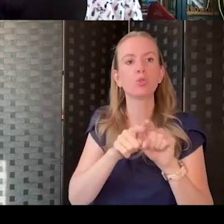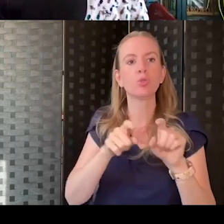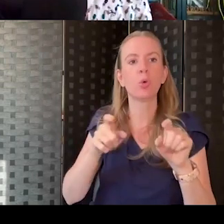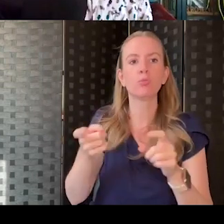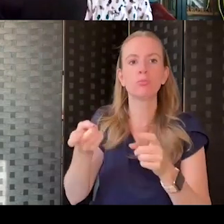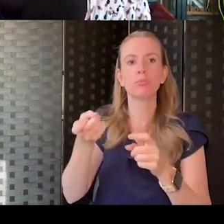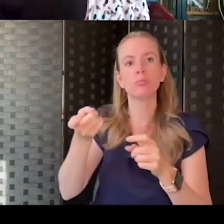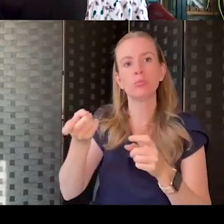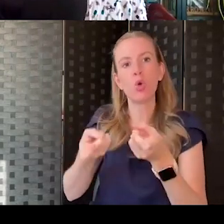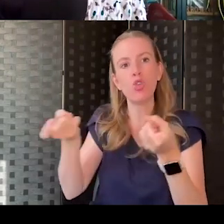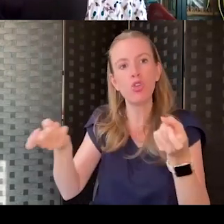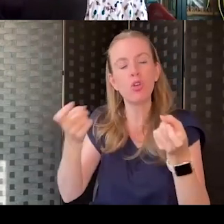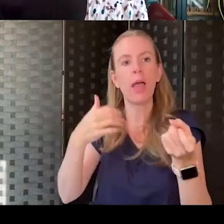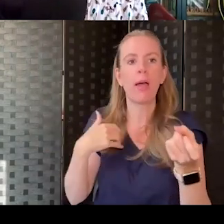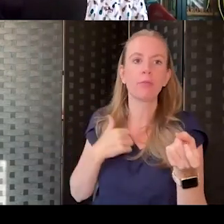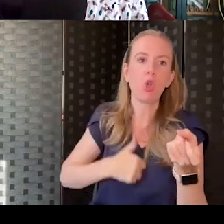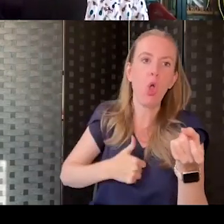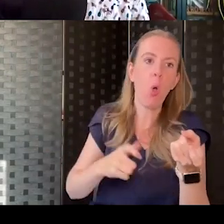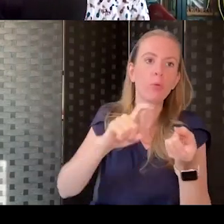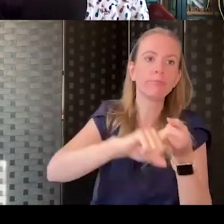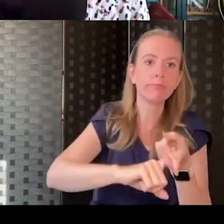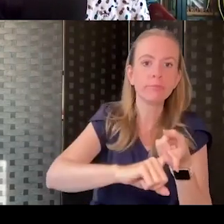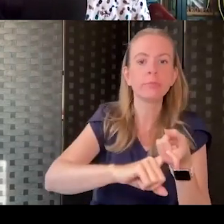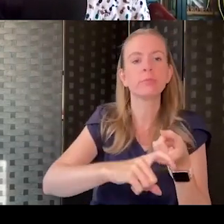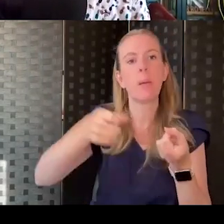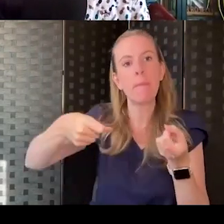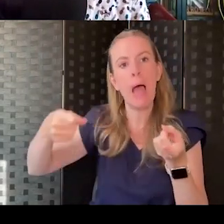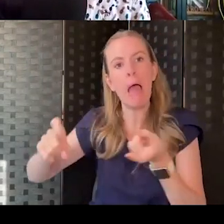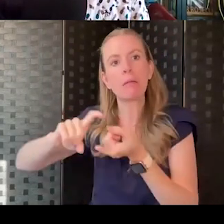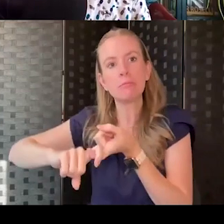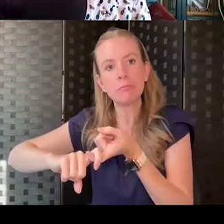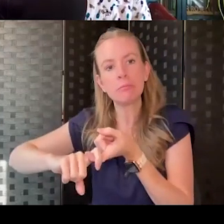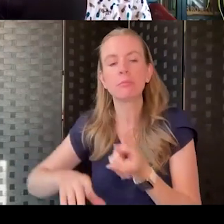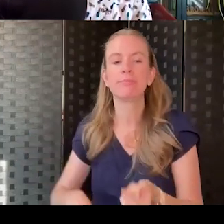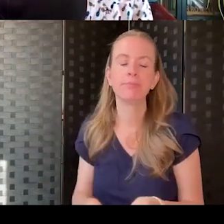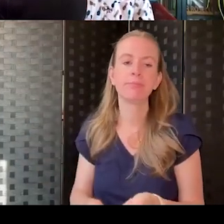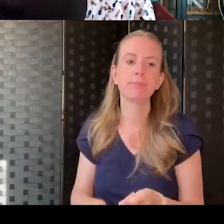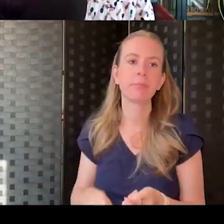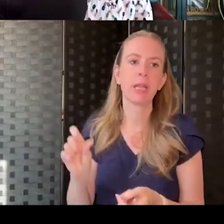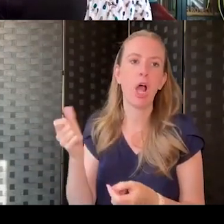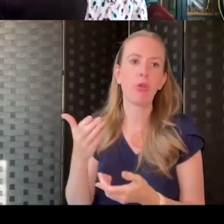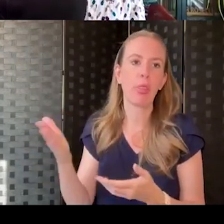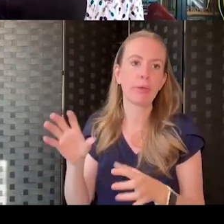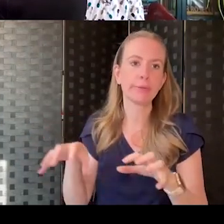holding a drawstring bag and there are some other loose stuff lying about. So fixed table headers.